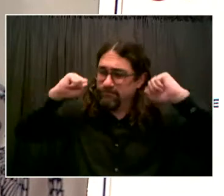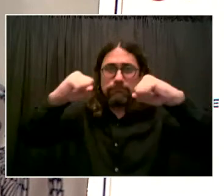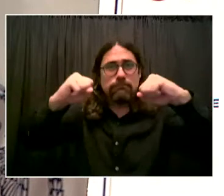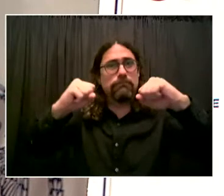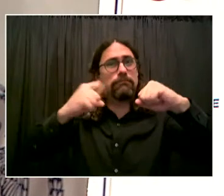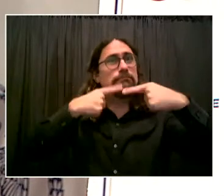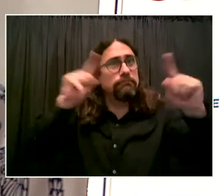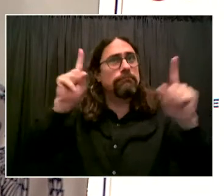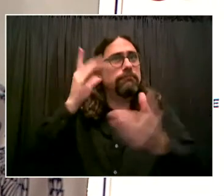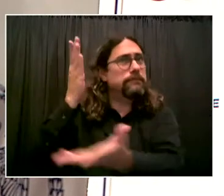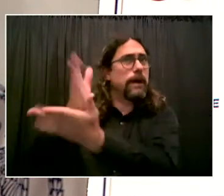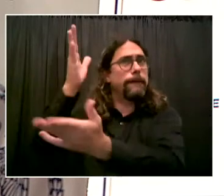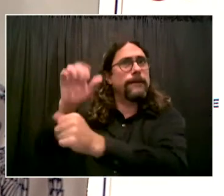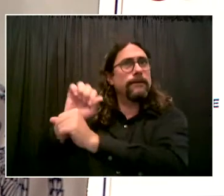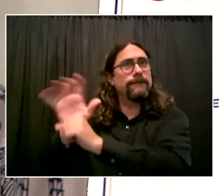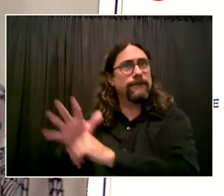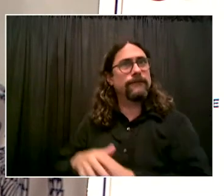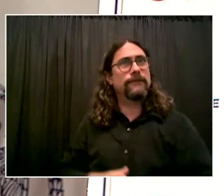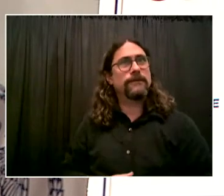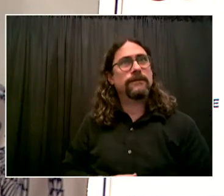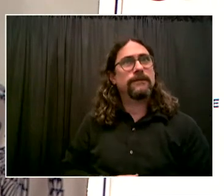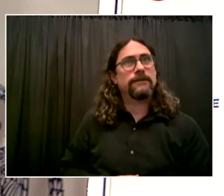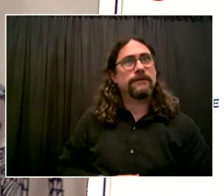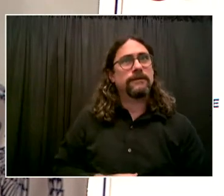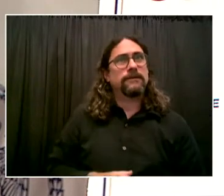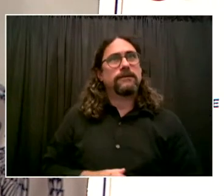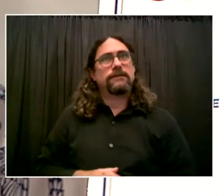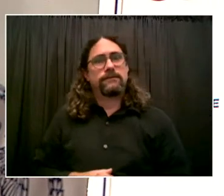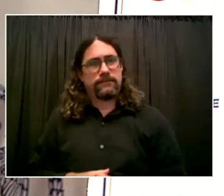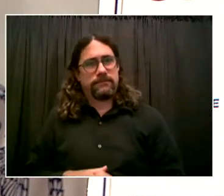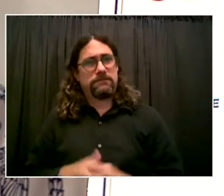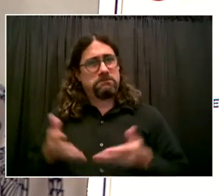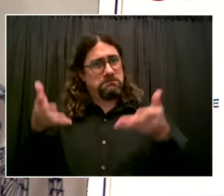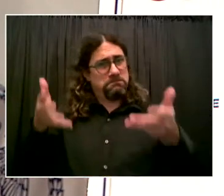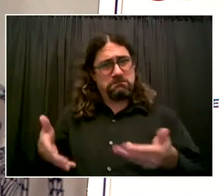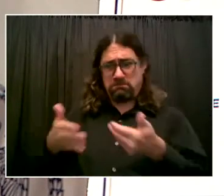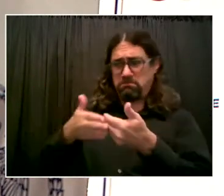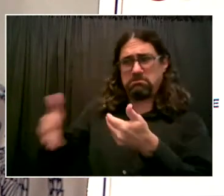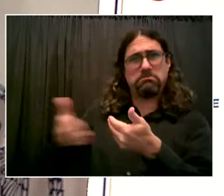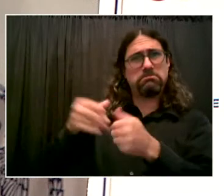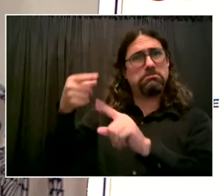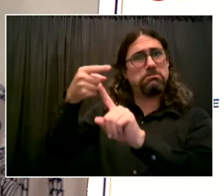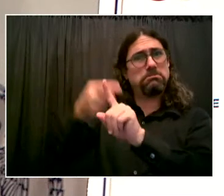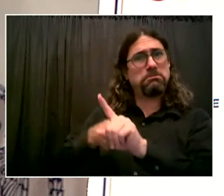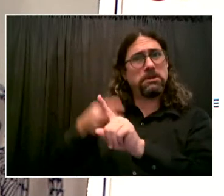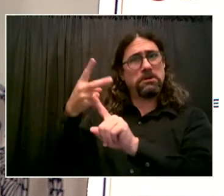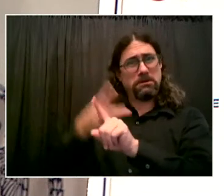THE ABILITY AND THE CITY TO VACCINATE PEOPLE IN A MATTER OF MONTHS WE CAN VACCINATE EVERYONE. THE PROBLEM IS THE MISINFORMATION